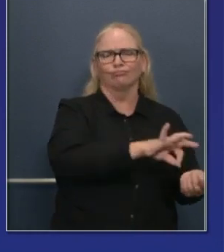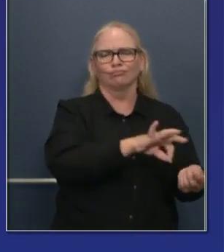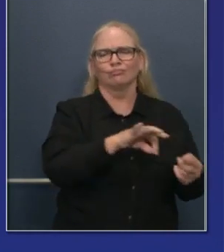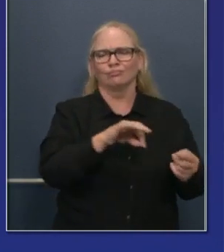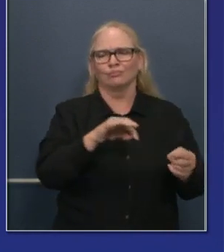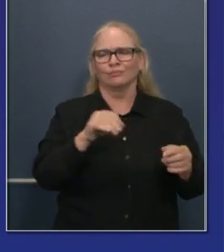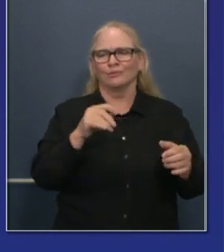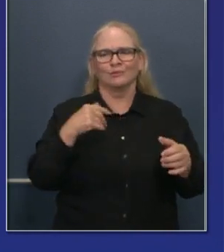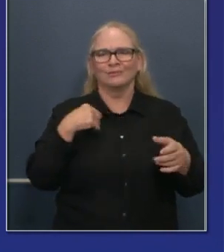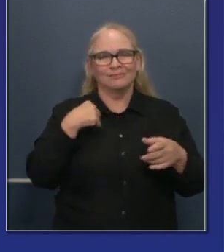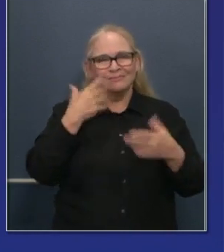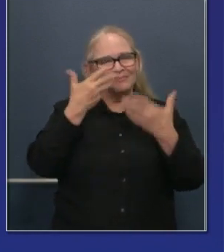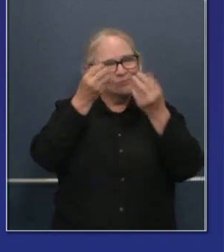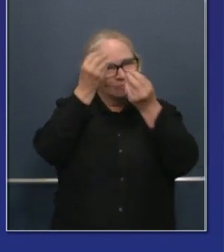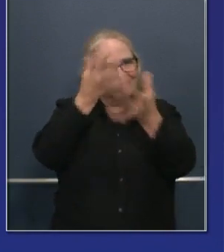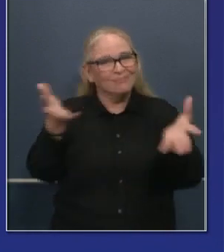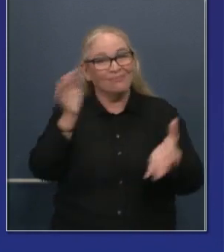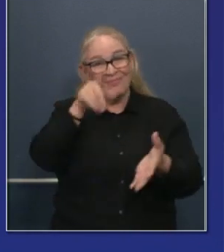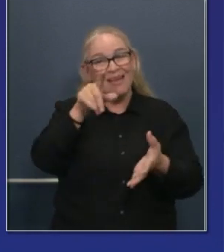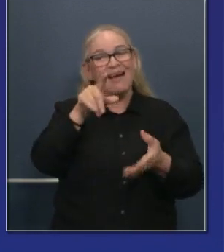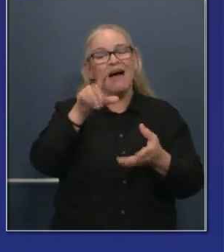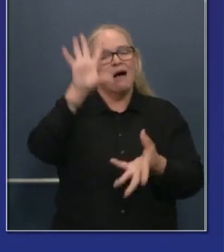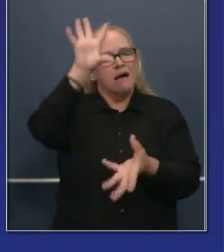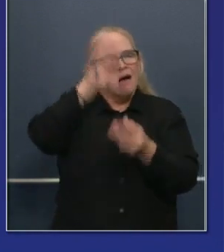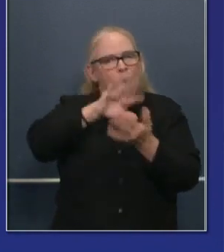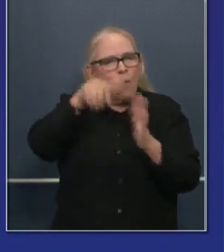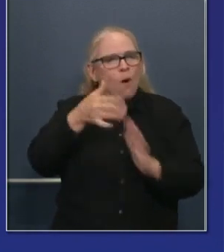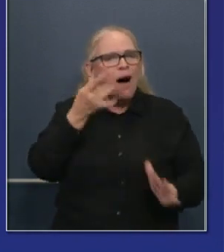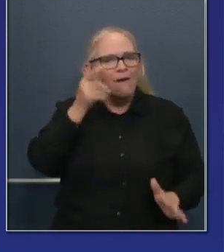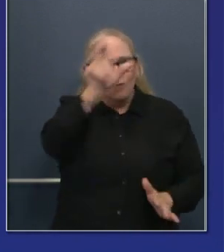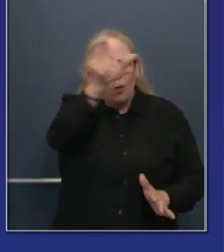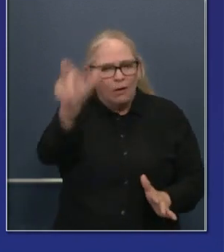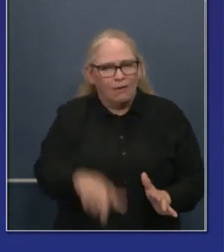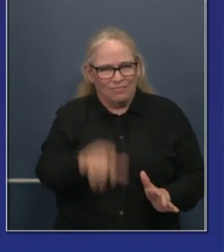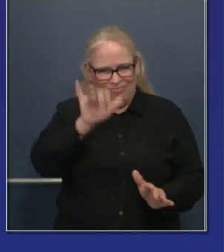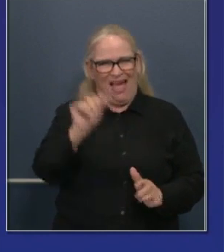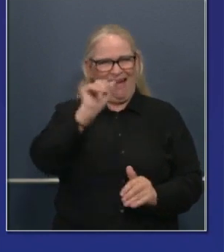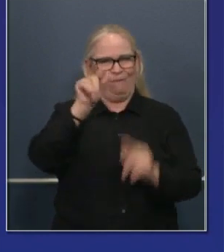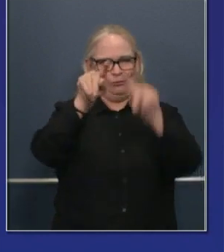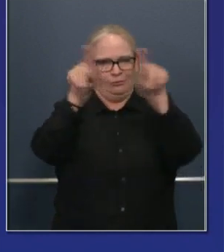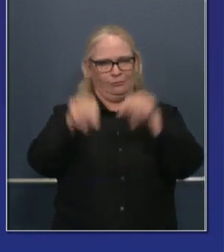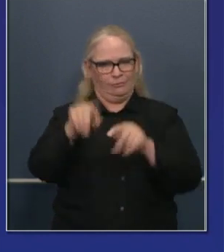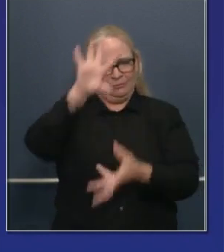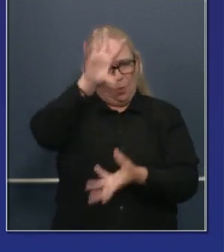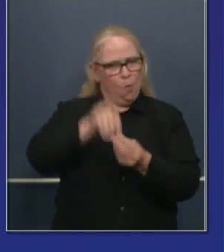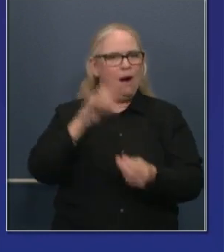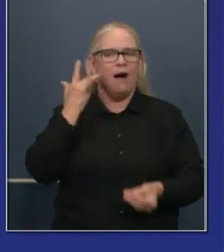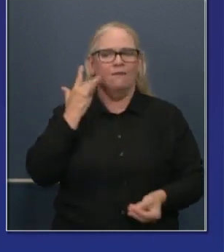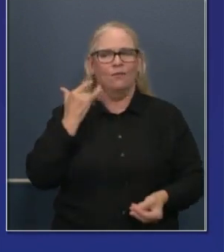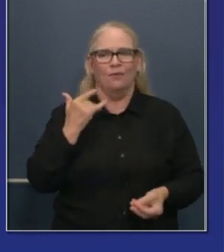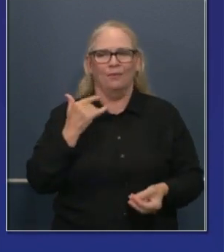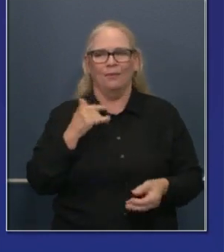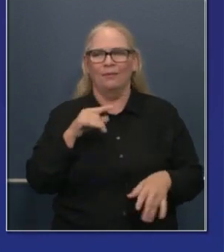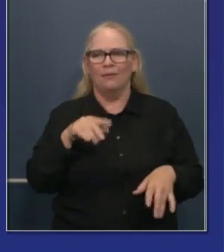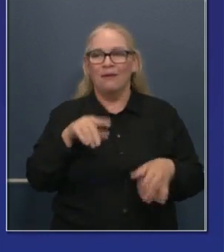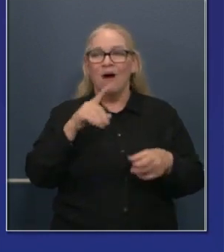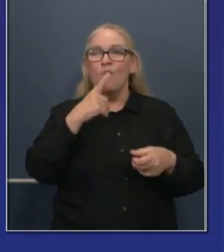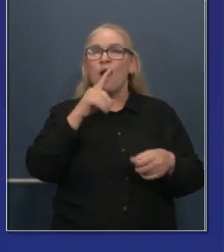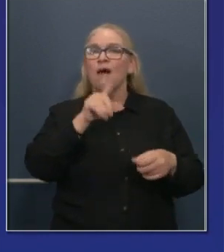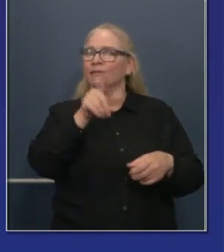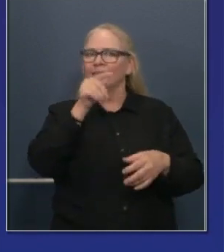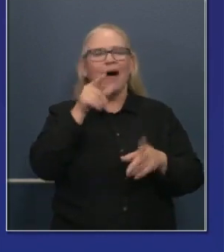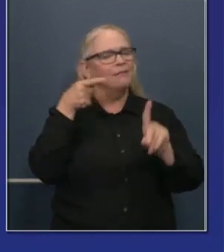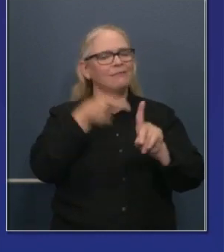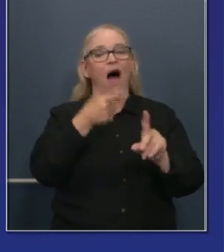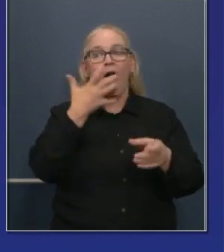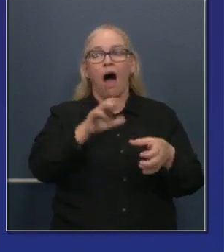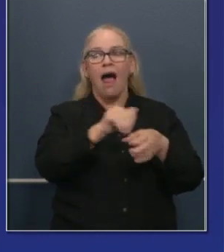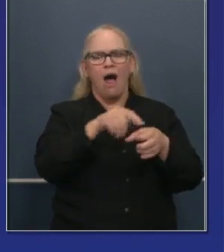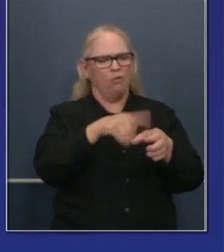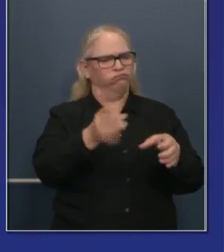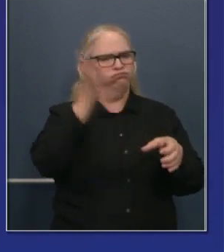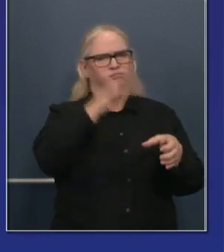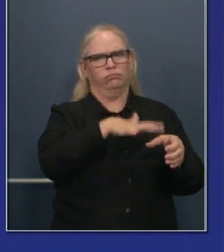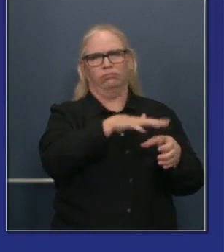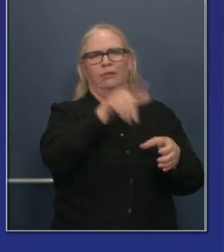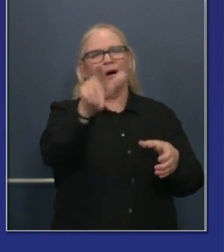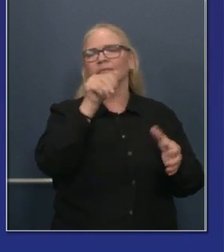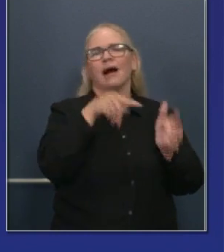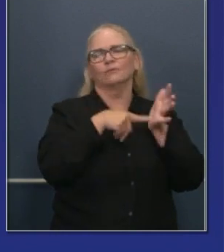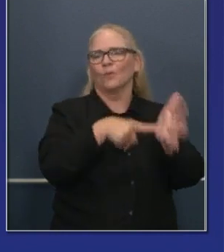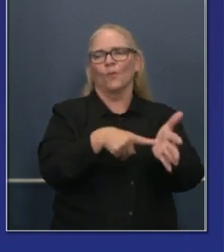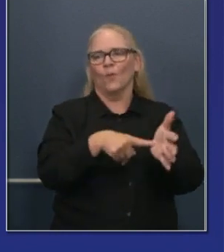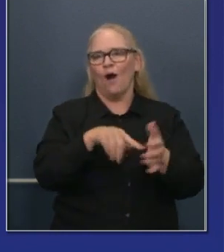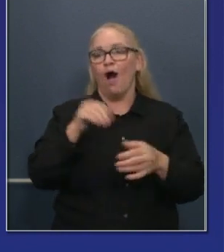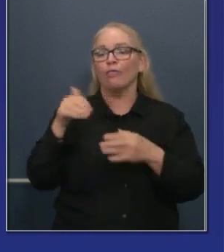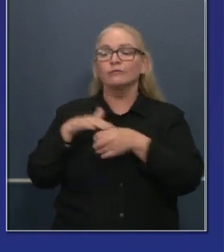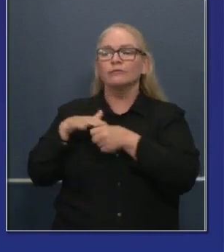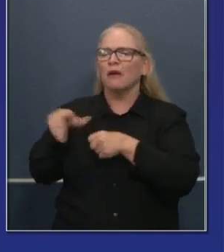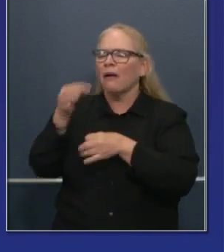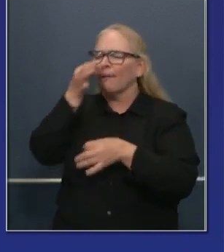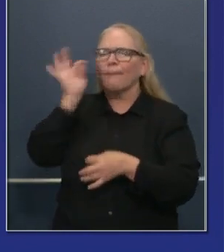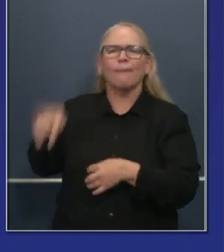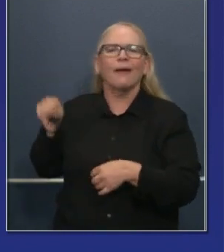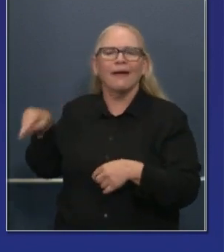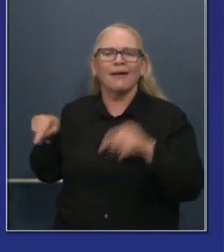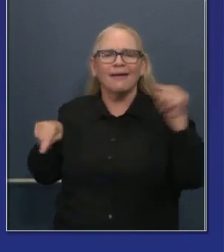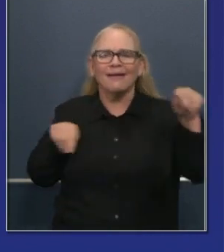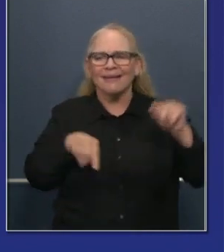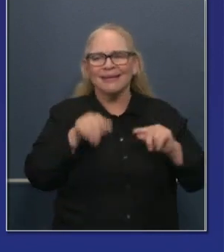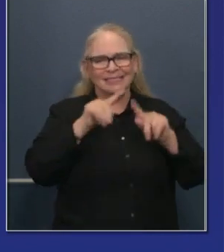I WILL GET TO THAT WITH THE MONITORING LIST TO UNDERSCORE THAT THIS IS AGGREGATE DATA, AND AS YOU HAVE HEARD ME SAY OFTEN, NONE OF US LIVE IN THE AGGREGATE.